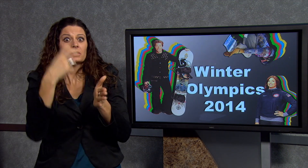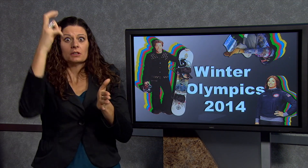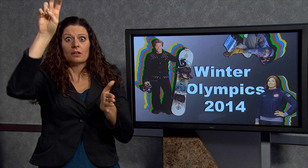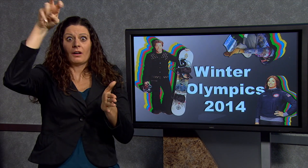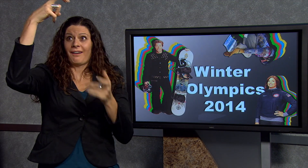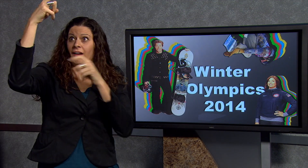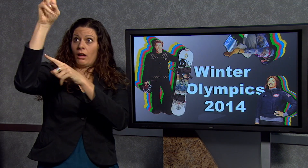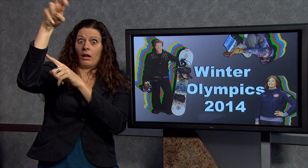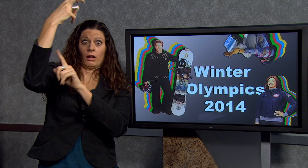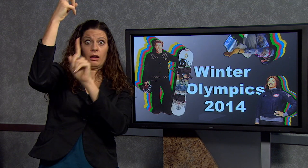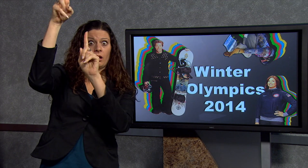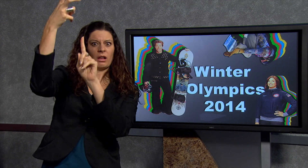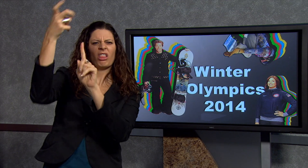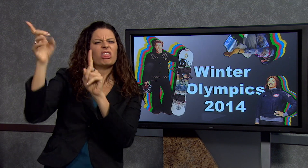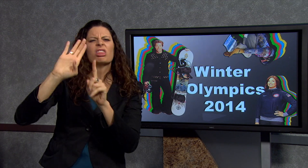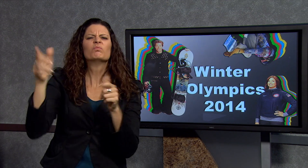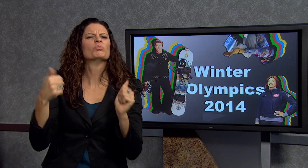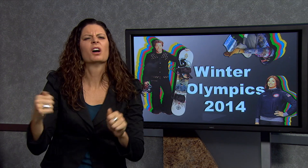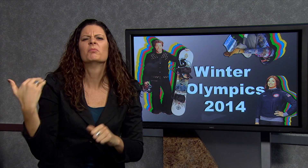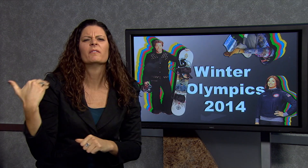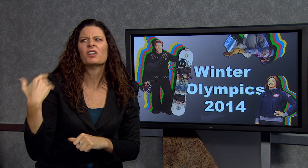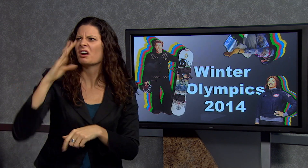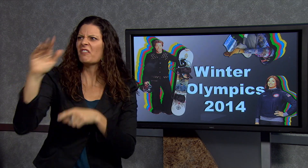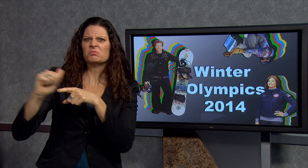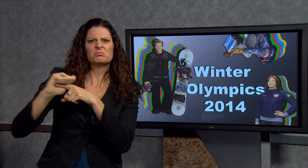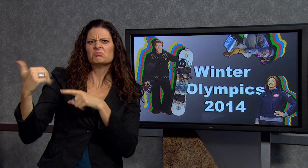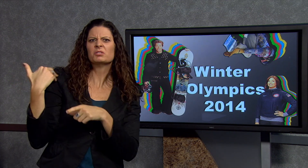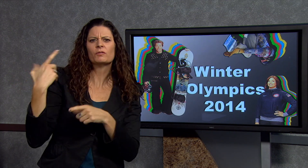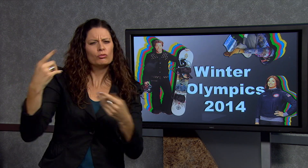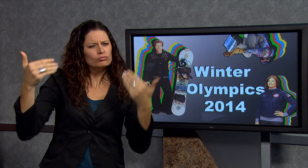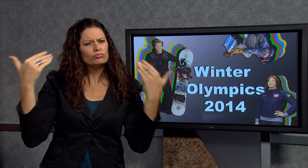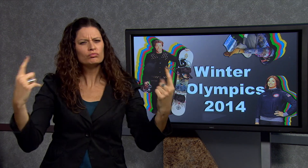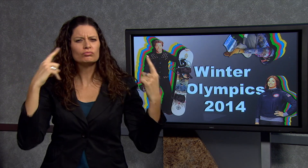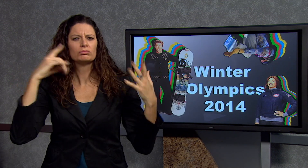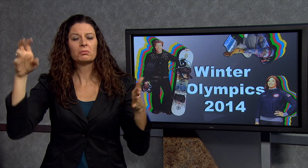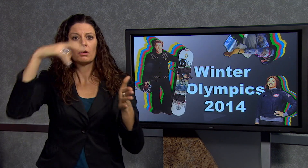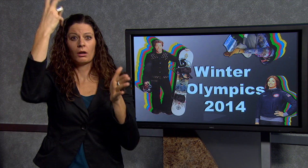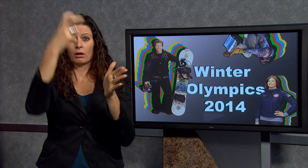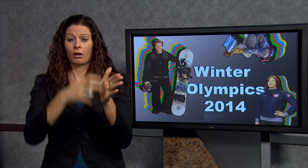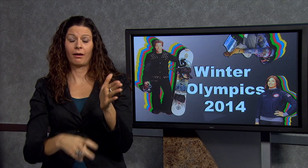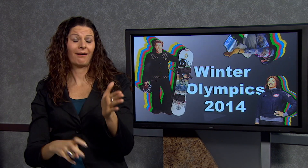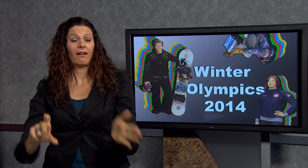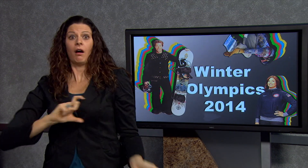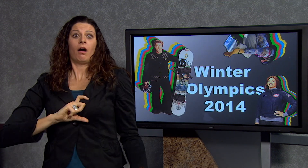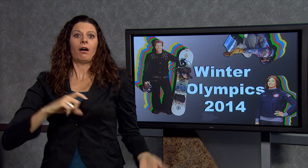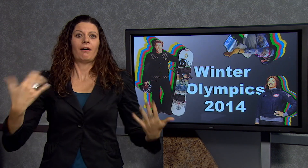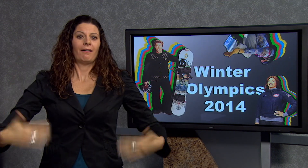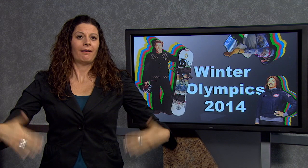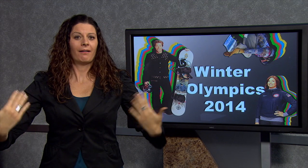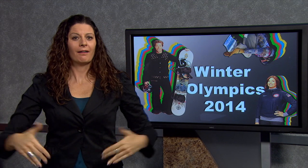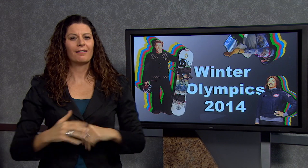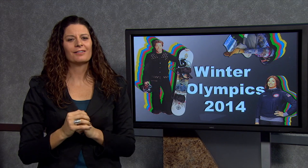FLAWLESS WIN IN MEN'S SLOPESTYLE. SURPRISINGLY, HE'D NEVER TRIED THIS TRICK PRIOR TO PERFORMING